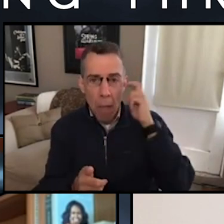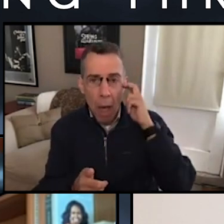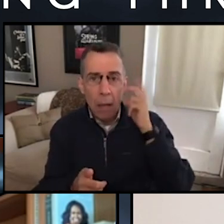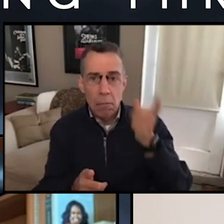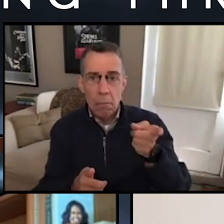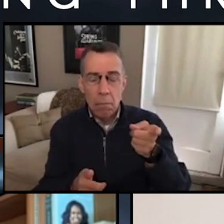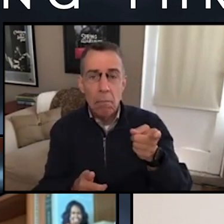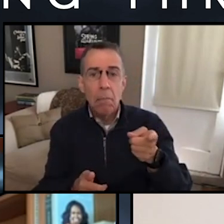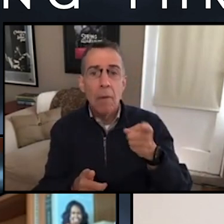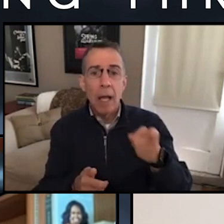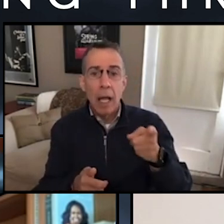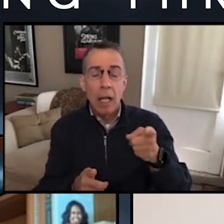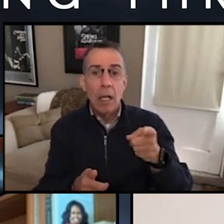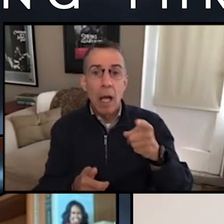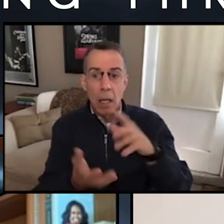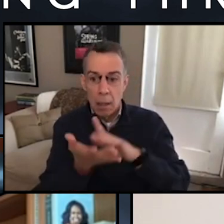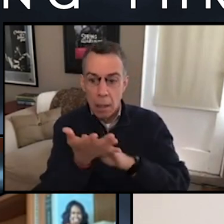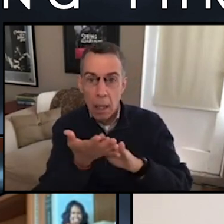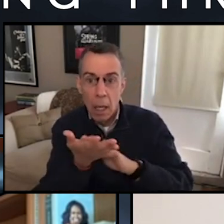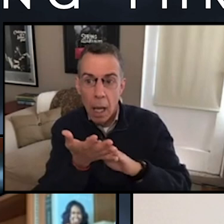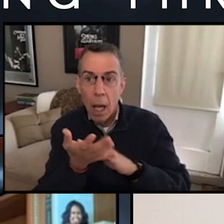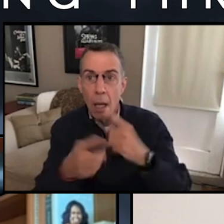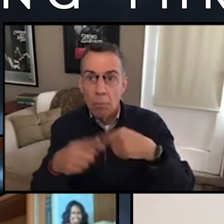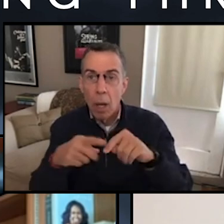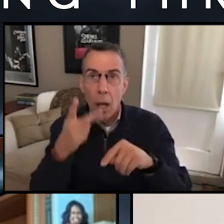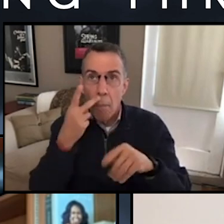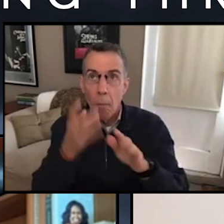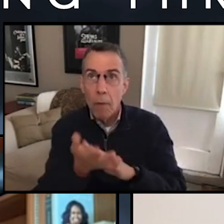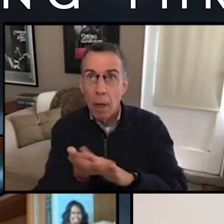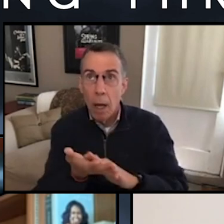experience tactilely signed to him. And he said that he loved the film and